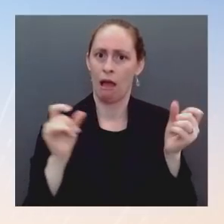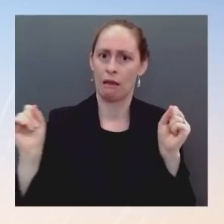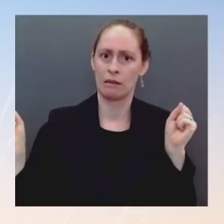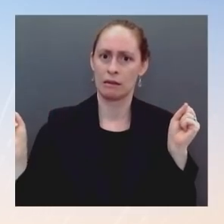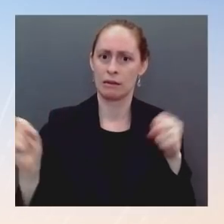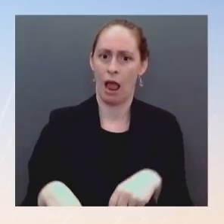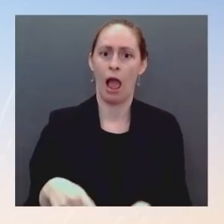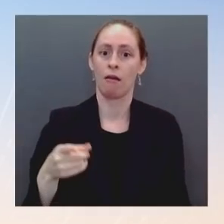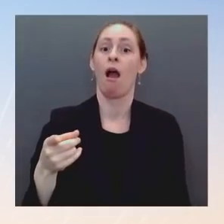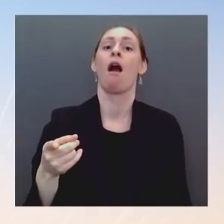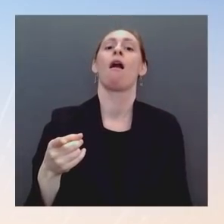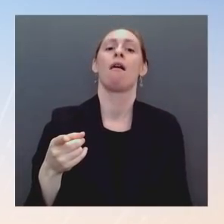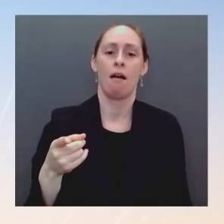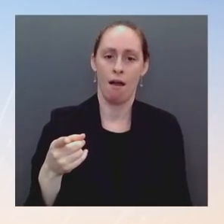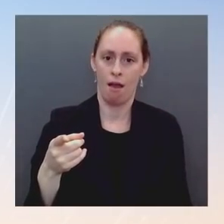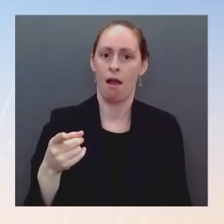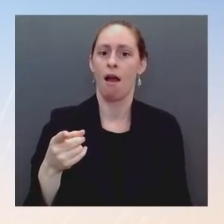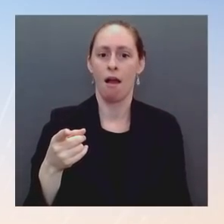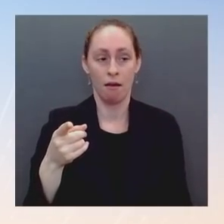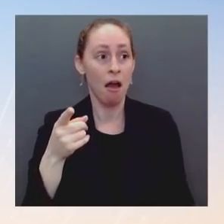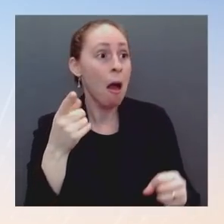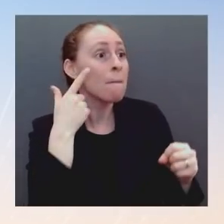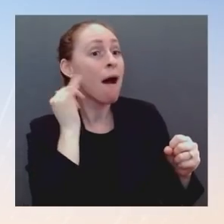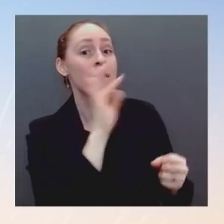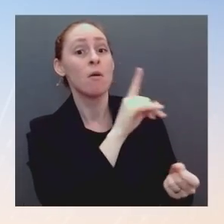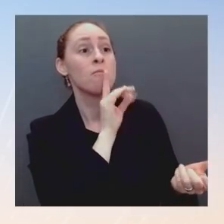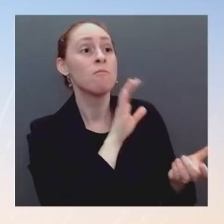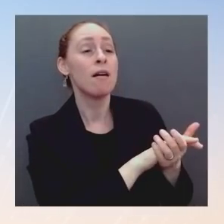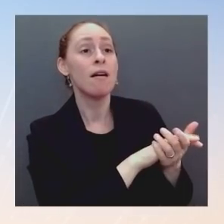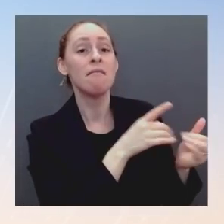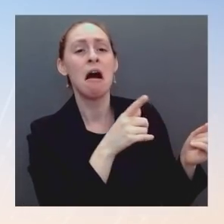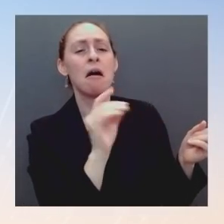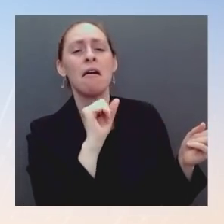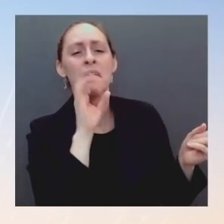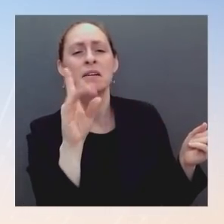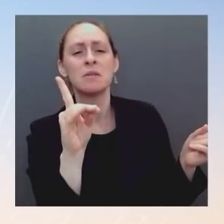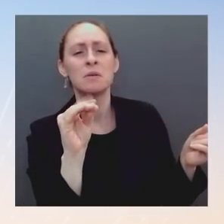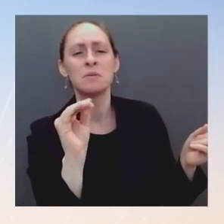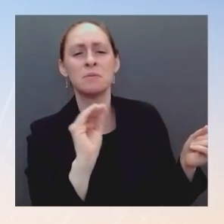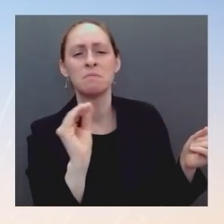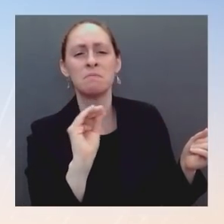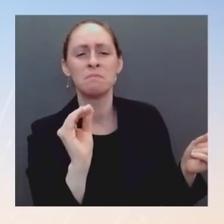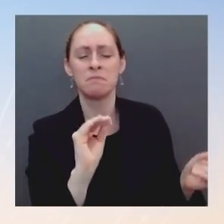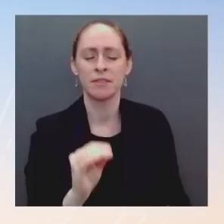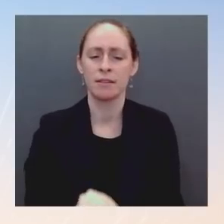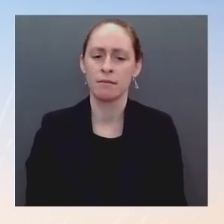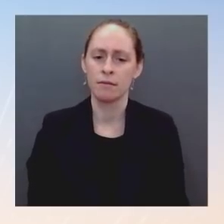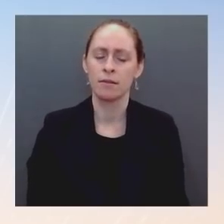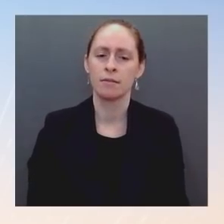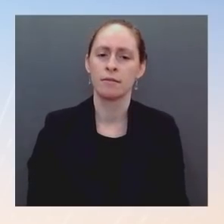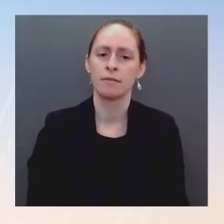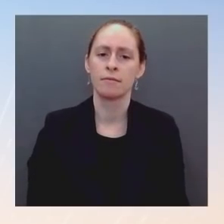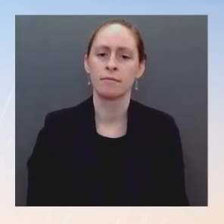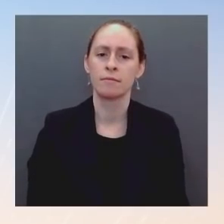She brings unprecedented experience to this role and the support of economic experts across the spectrum, including from the top economic advisor